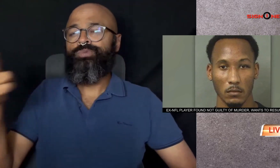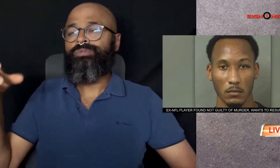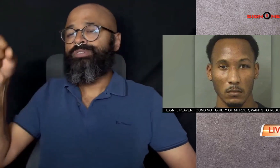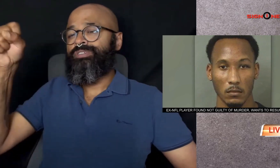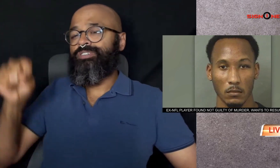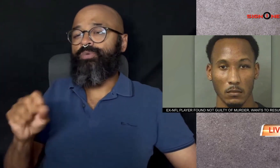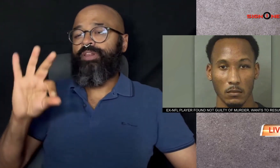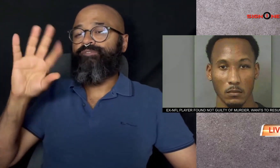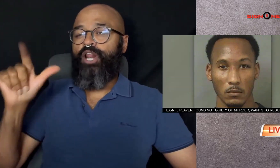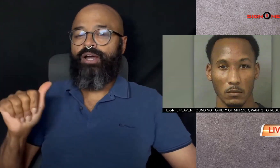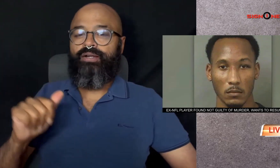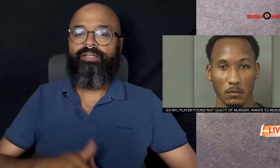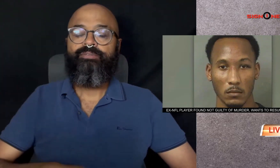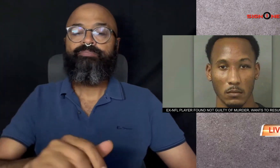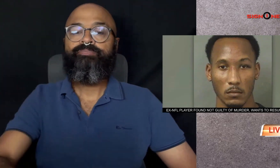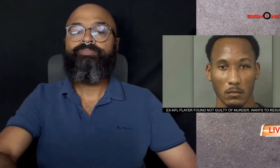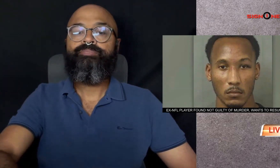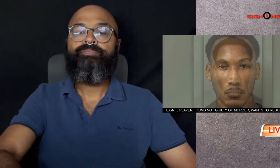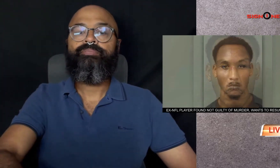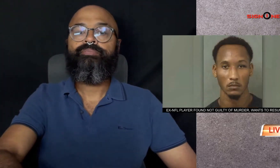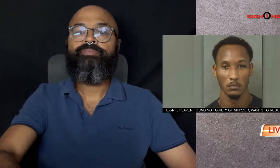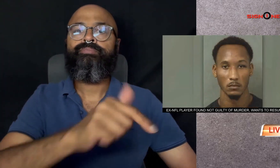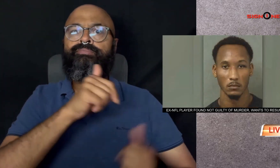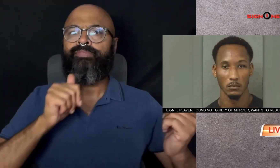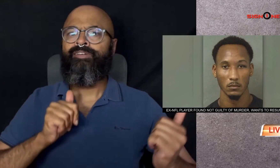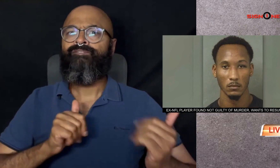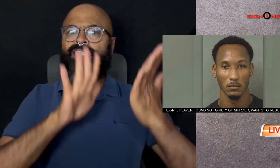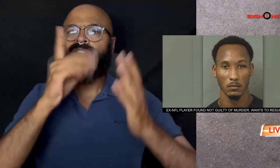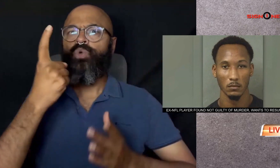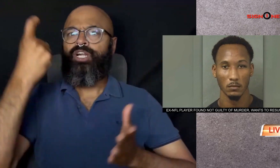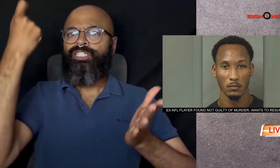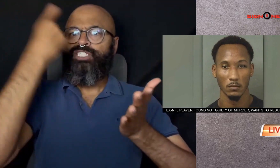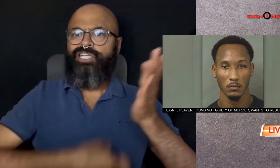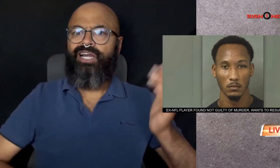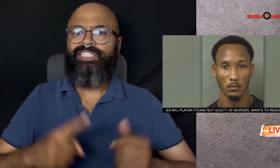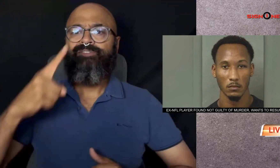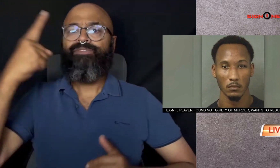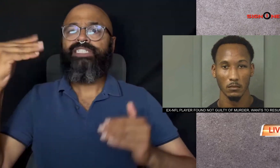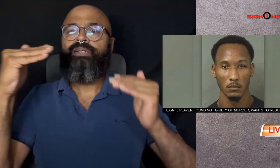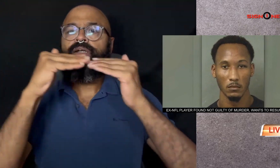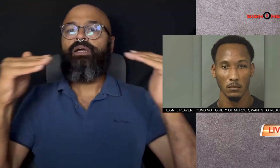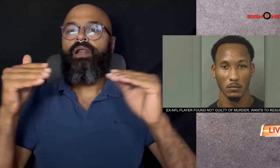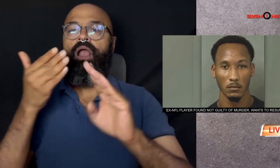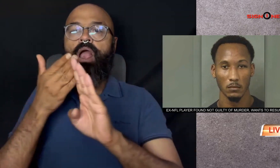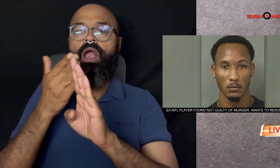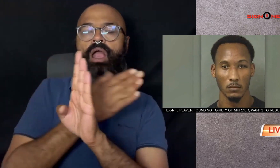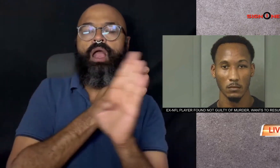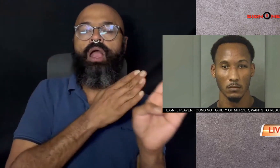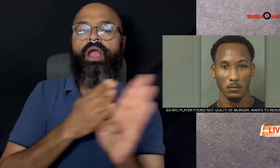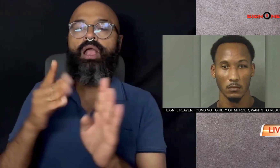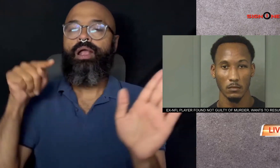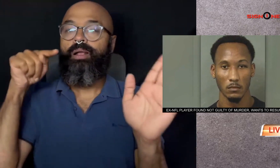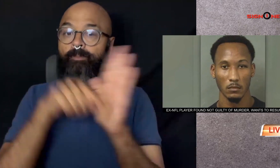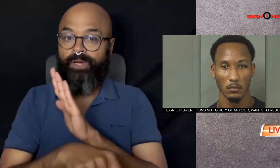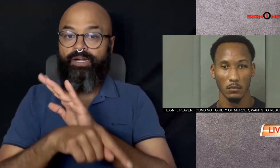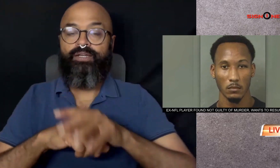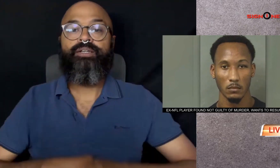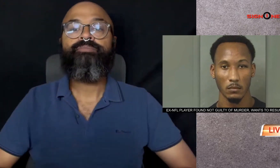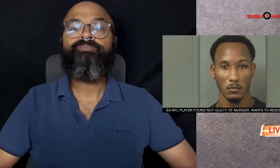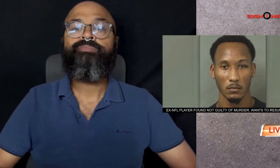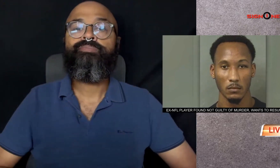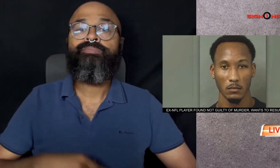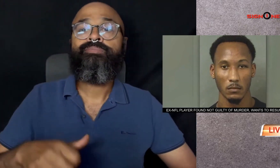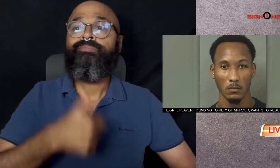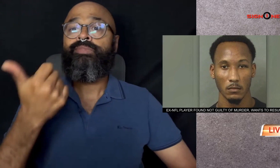shooting in South Florida he was facing one charge of first-degree premeditated murder